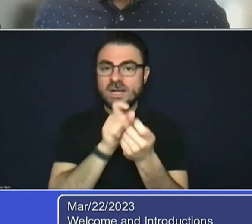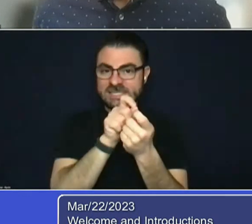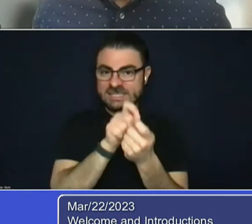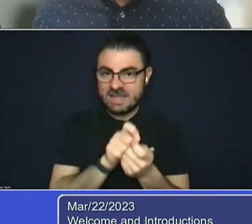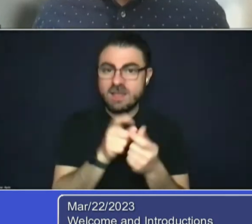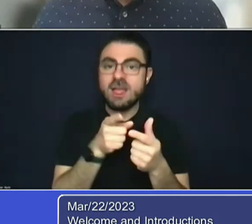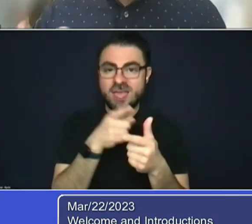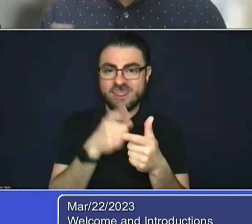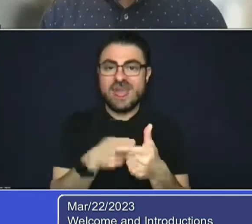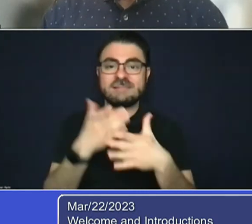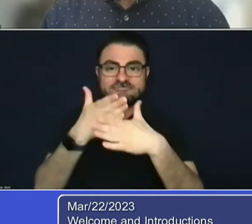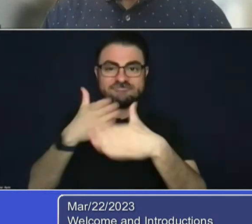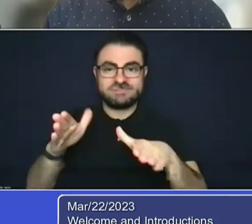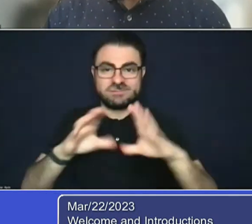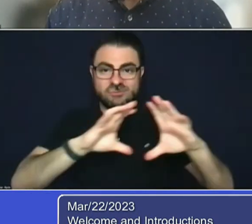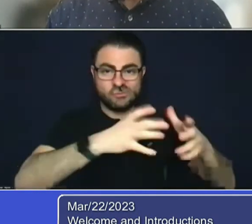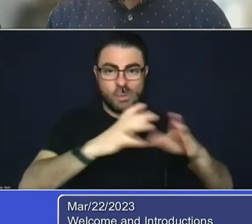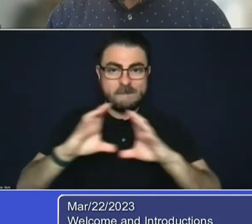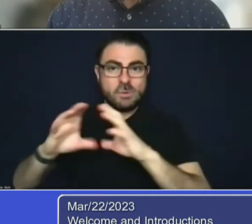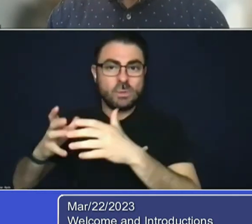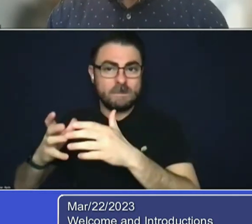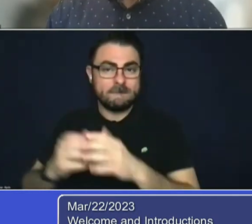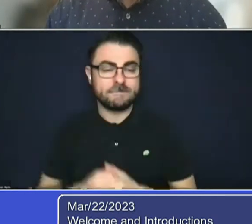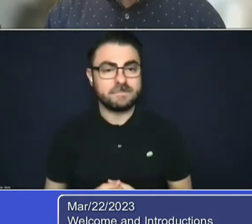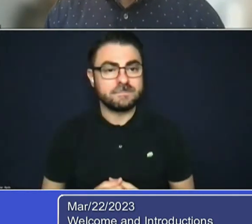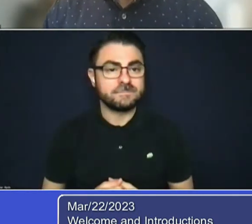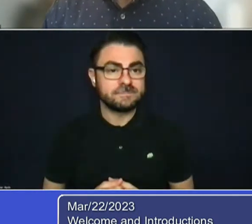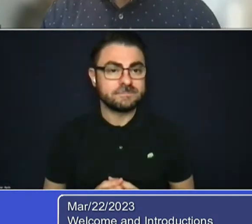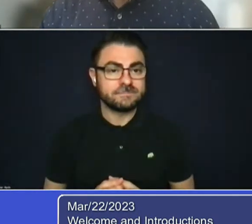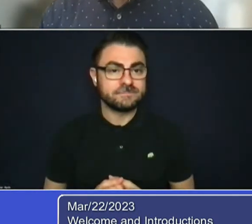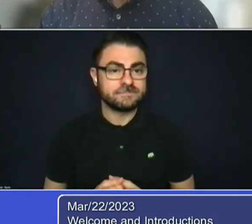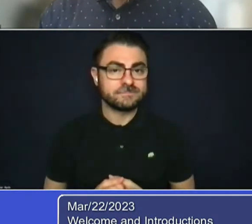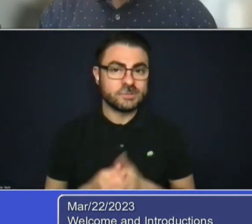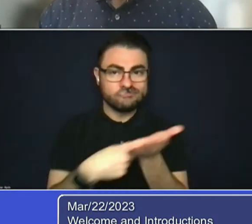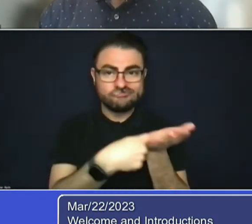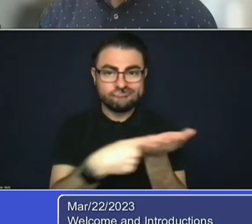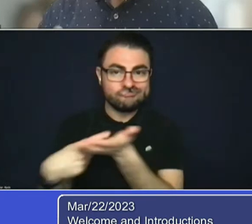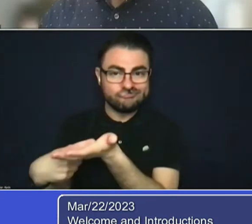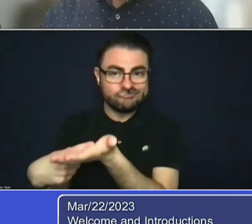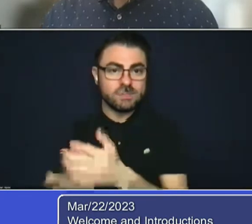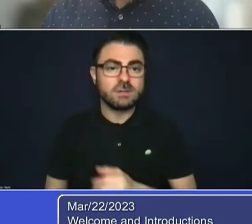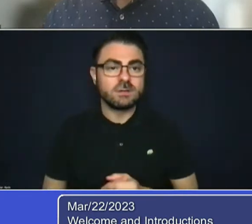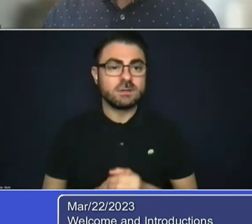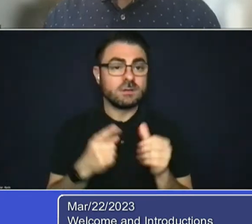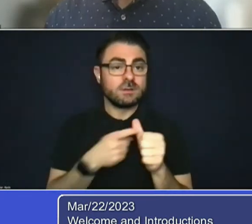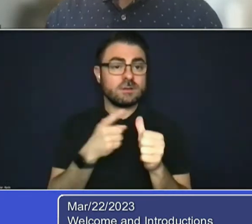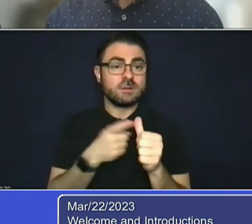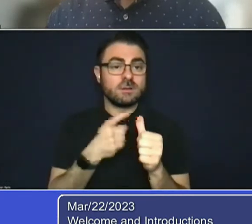LITTLE MORE DETAIL, WE'RE GOING TO SEND FOLKS OFF TO THE BREAKOUT GROUPS.